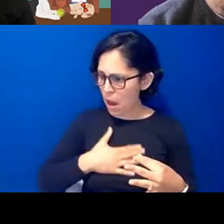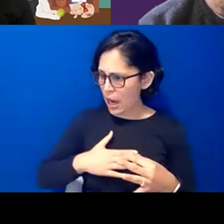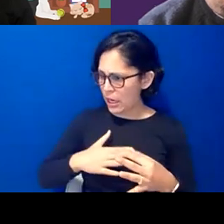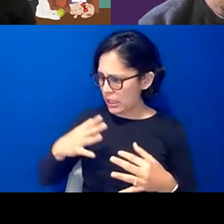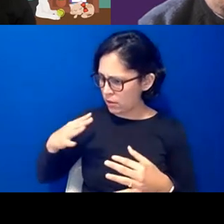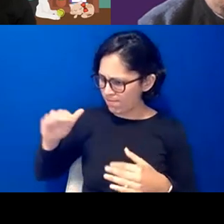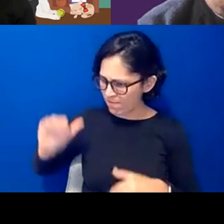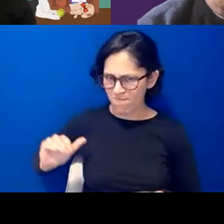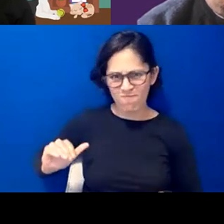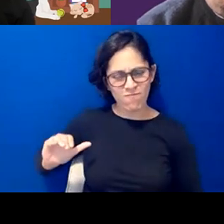Ghada Al-Masri: To run.